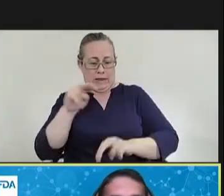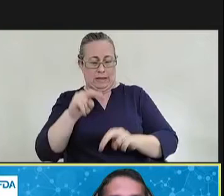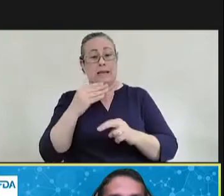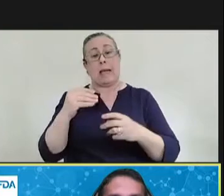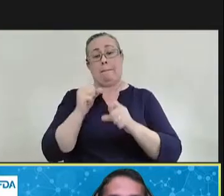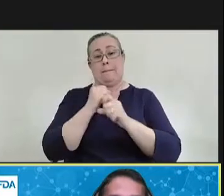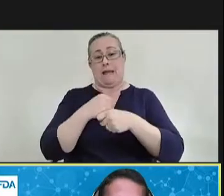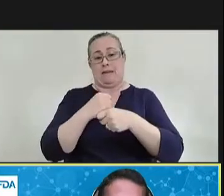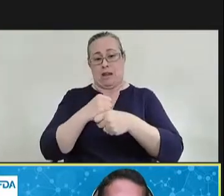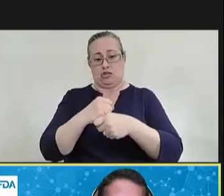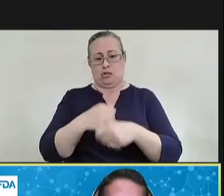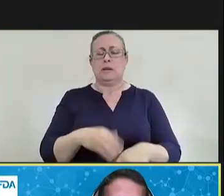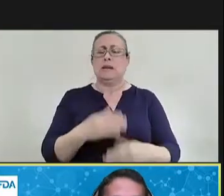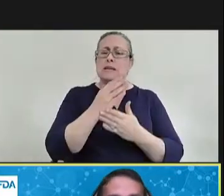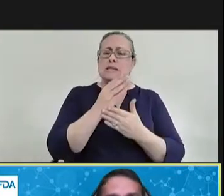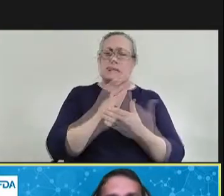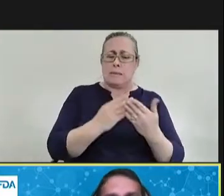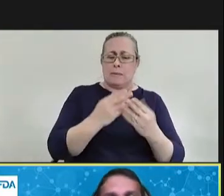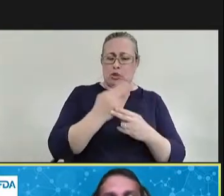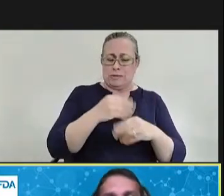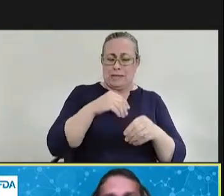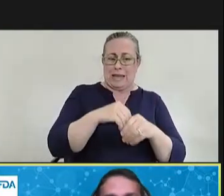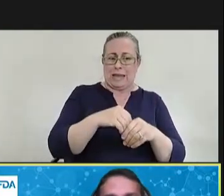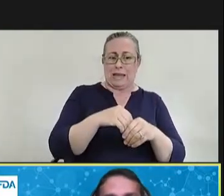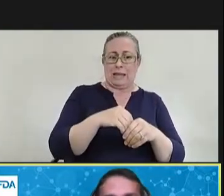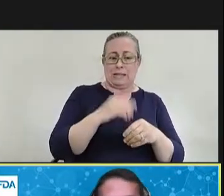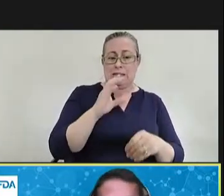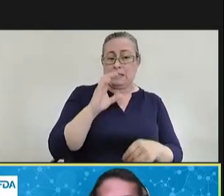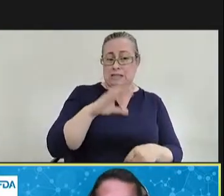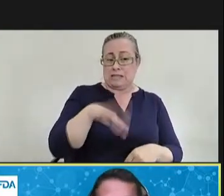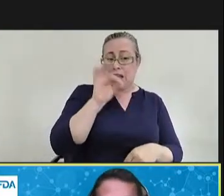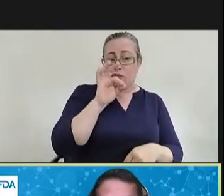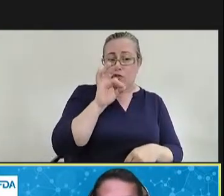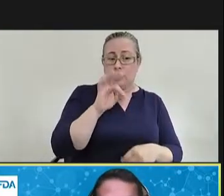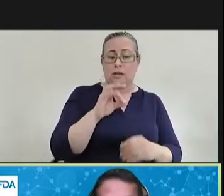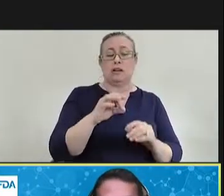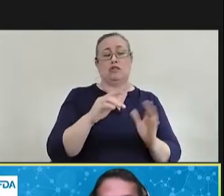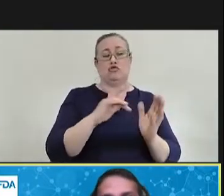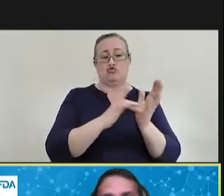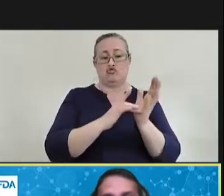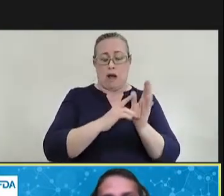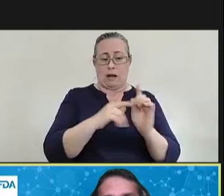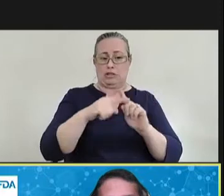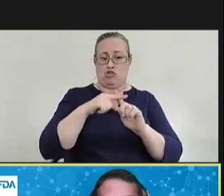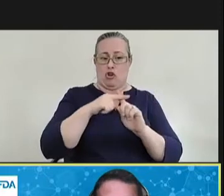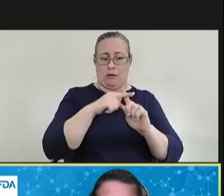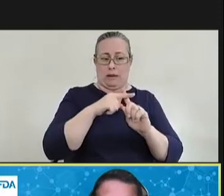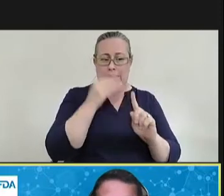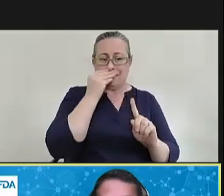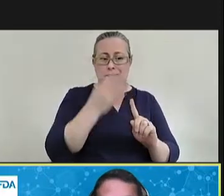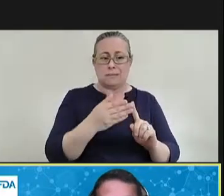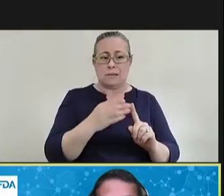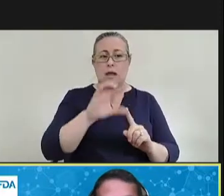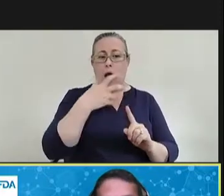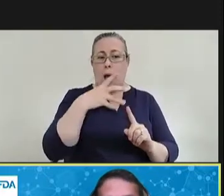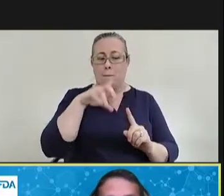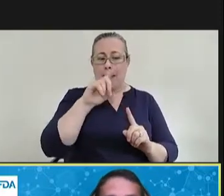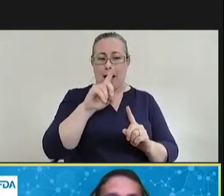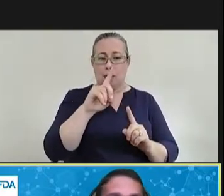uses in the discovery phase include drug target identification, compound screening, and design.